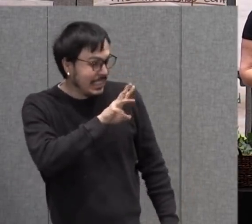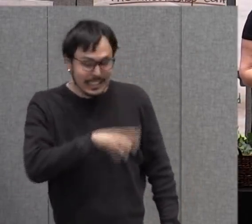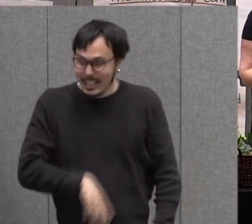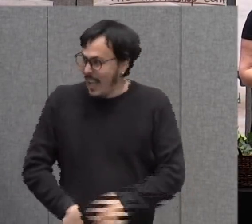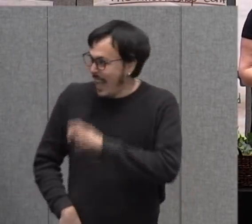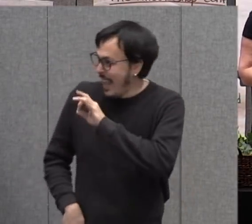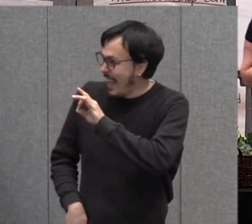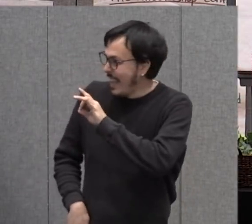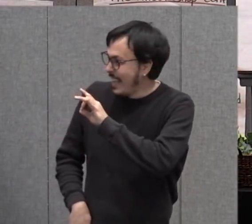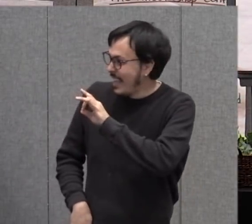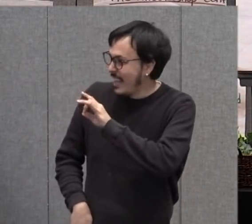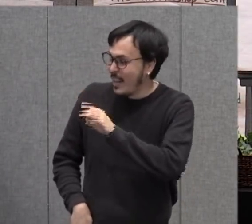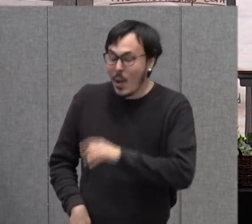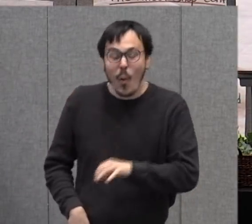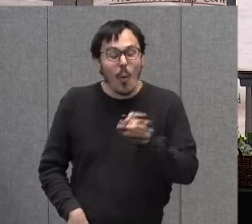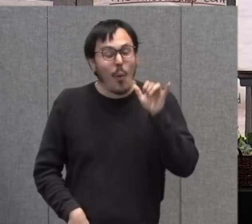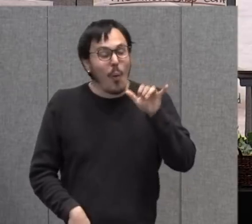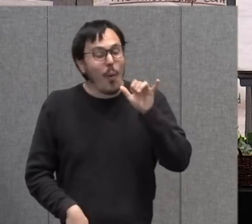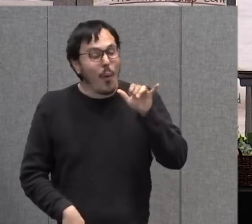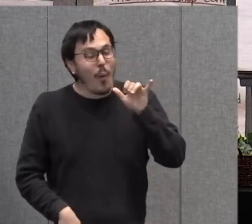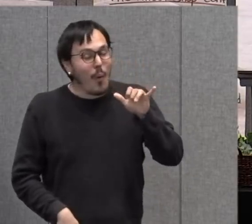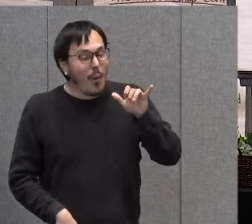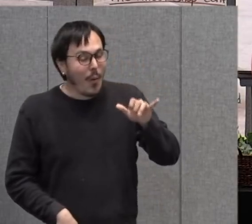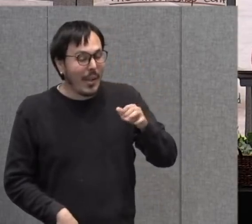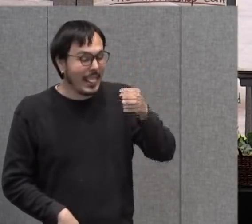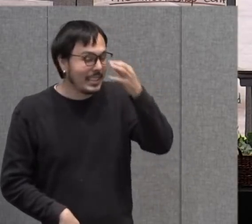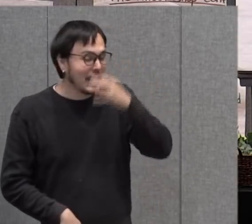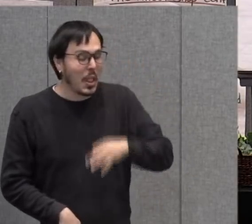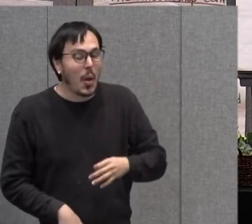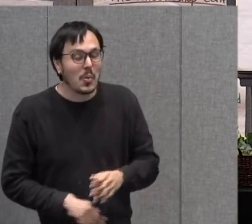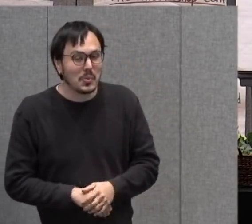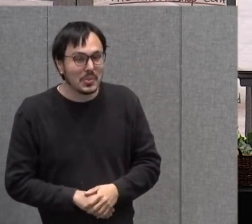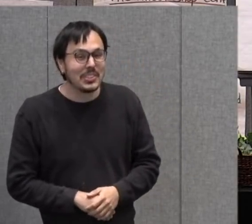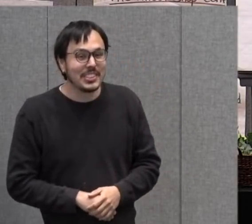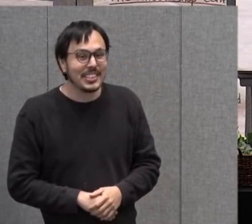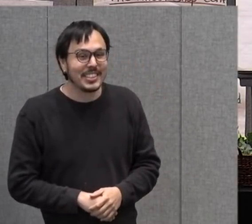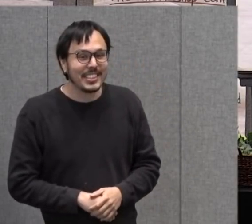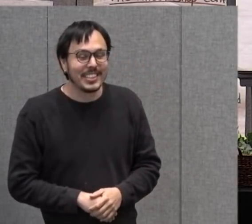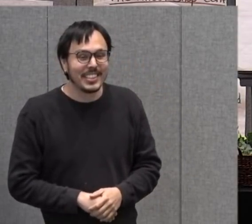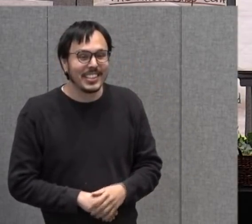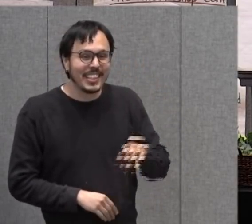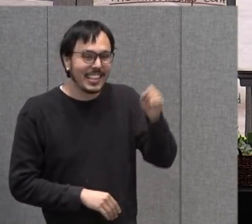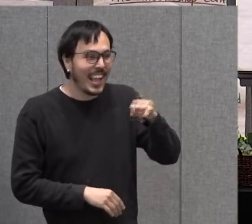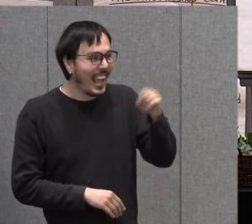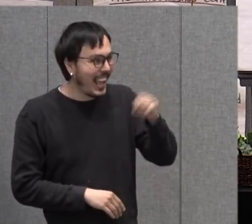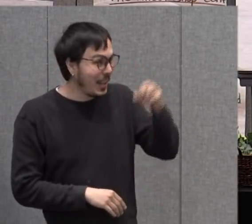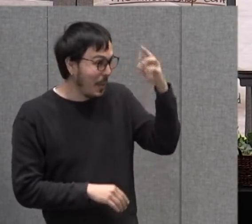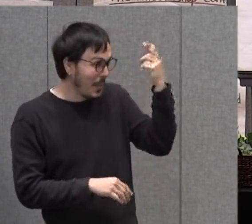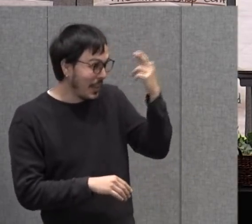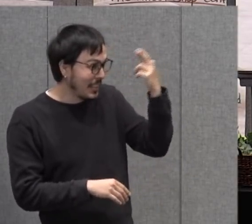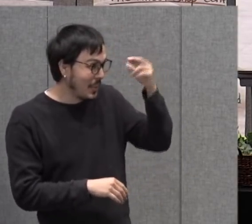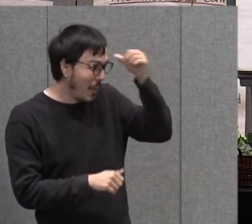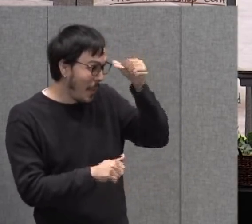Close. Very close. Yes, oh because remember we're talking about